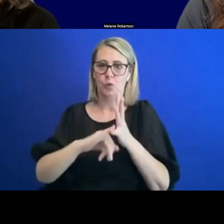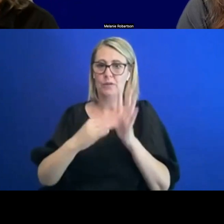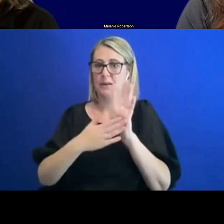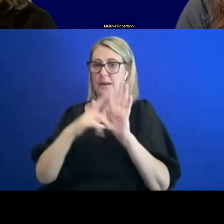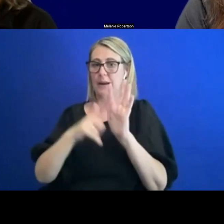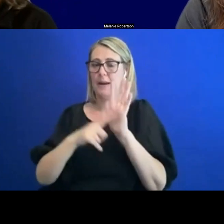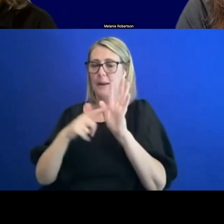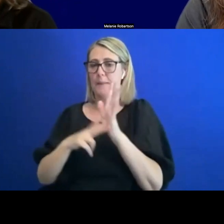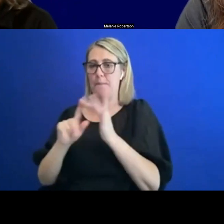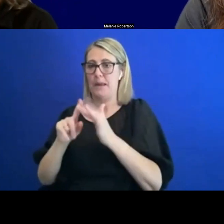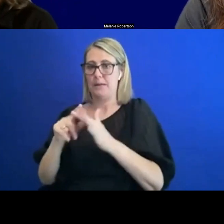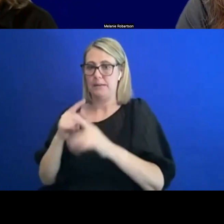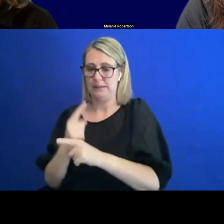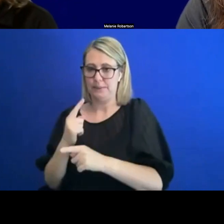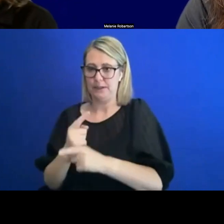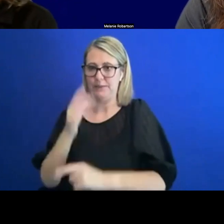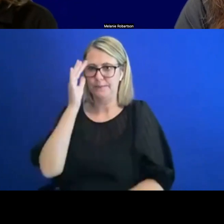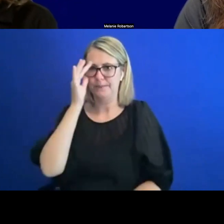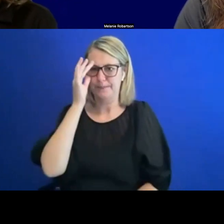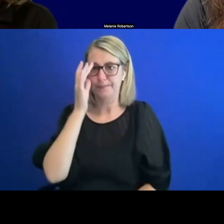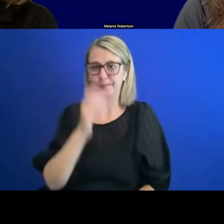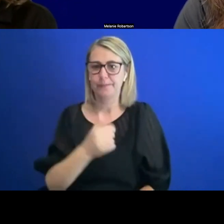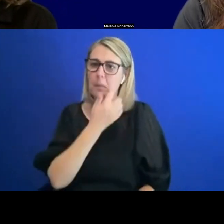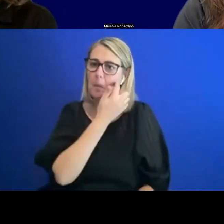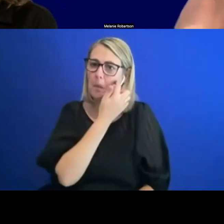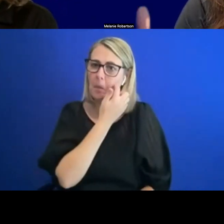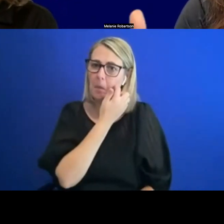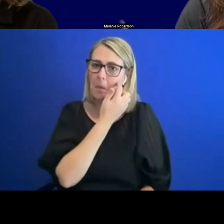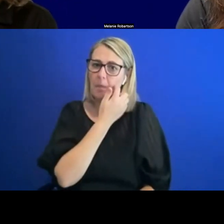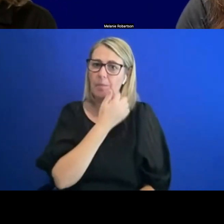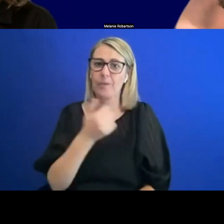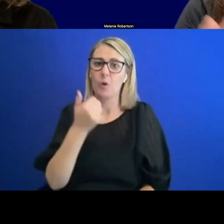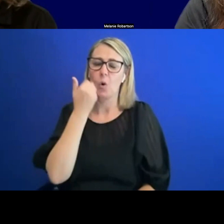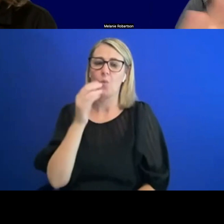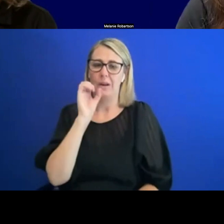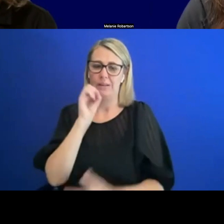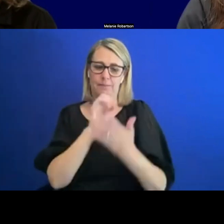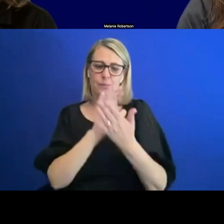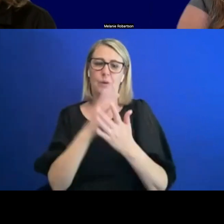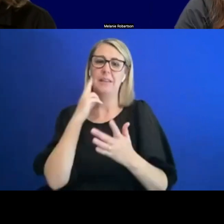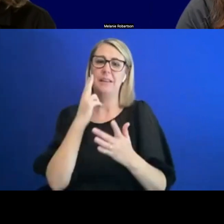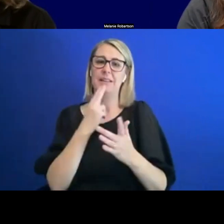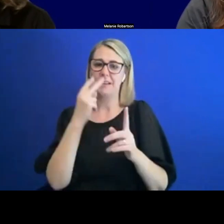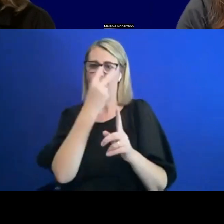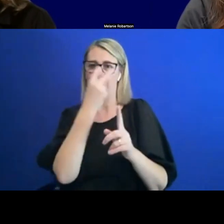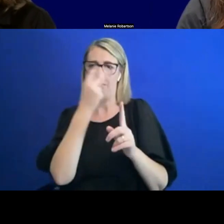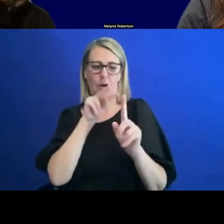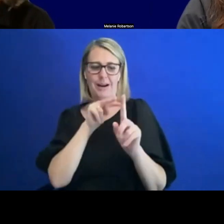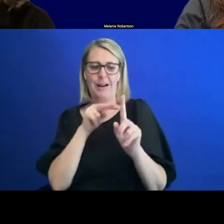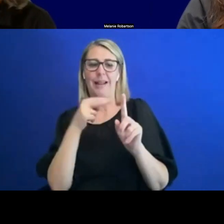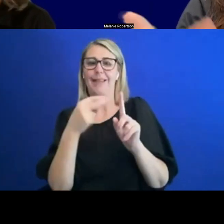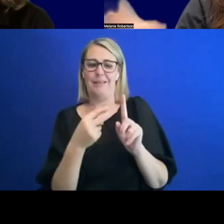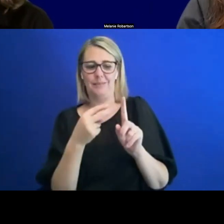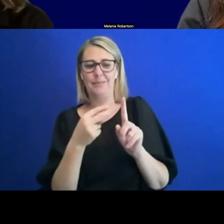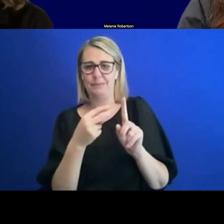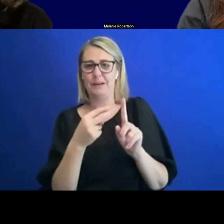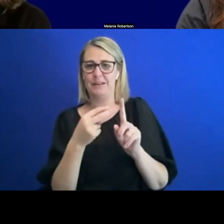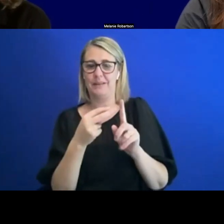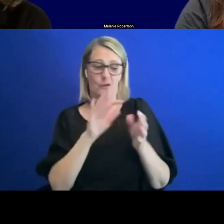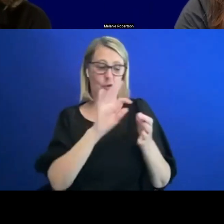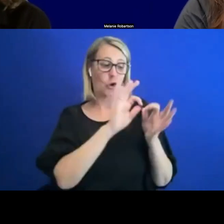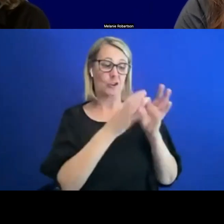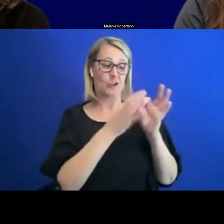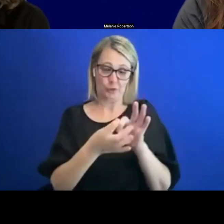overlay of always putting that deafblind lens over your interpretations as well,